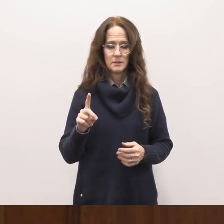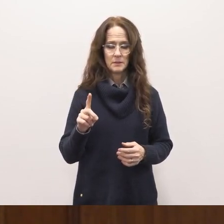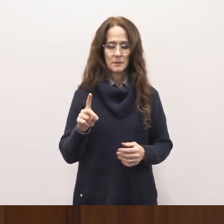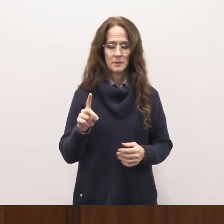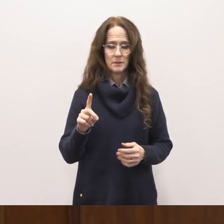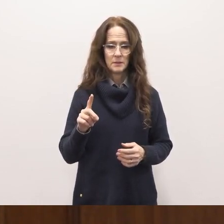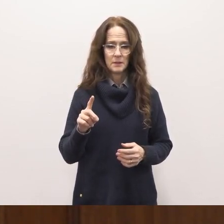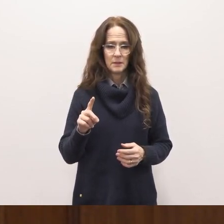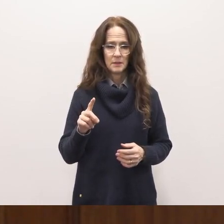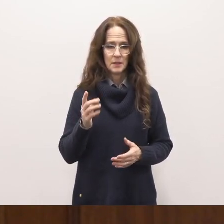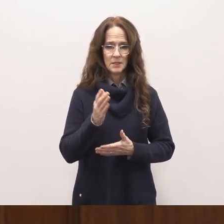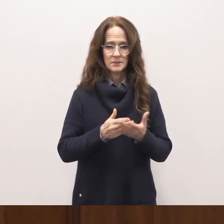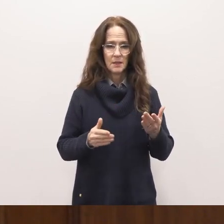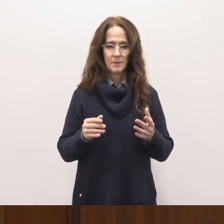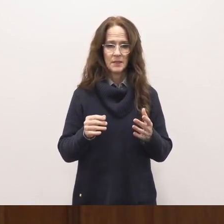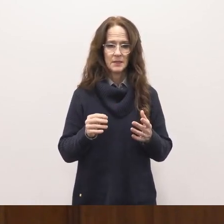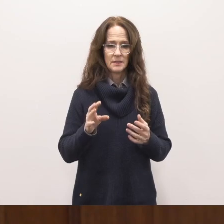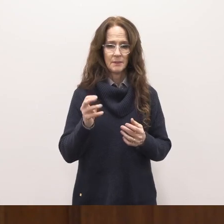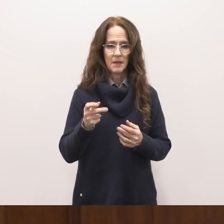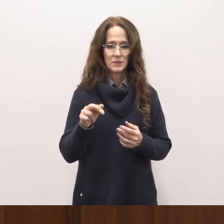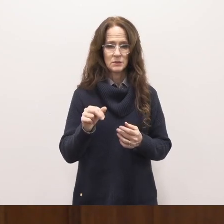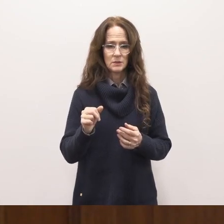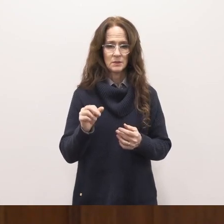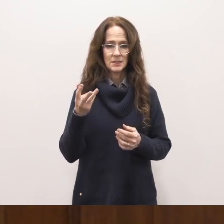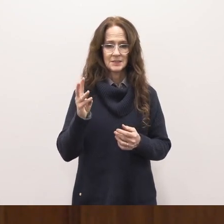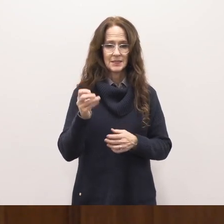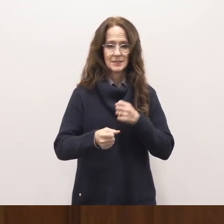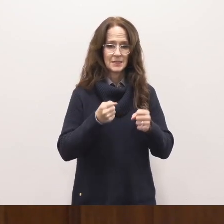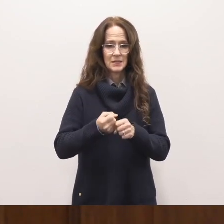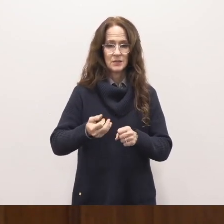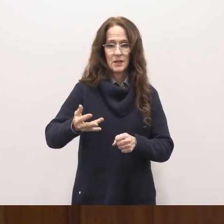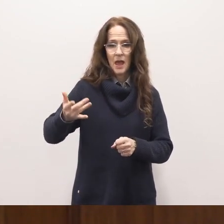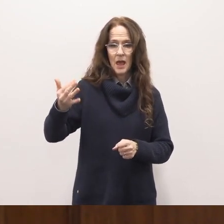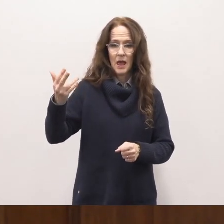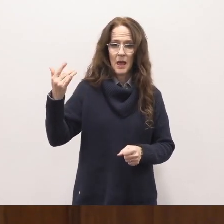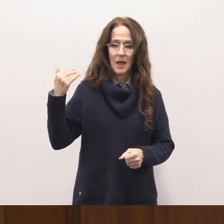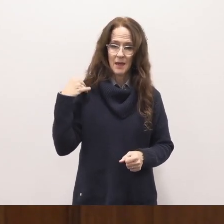You know, some of these measures go back 16 years, right?